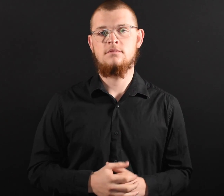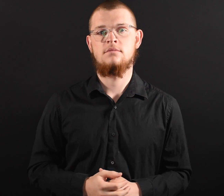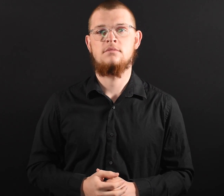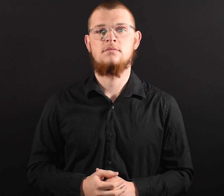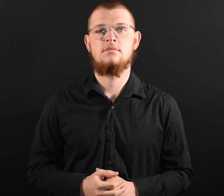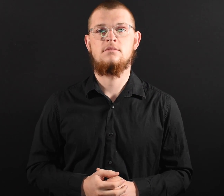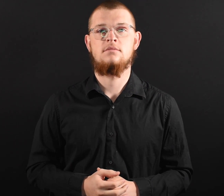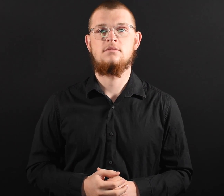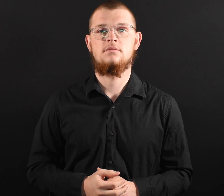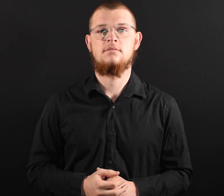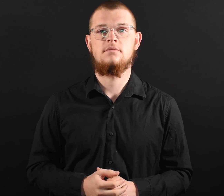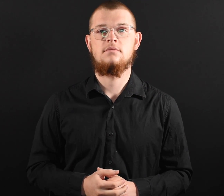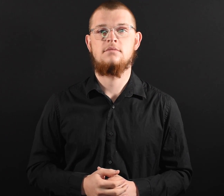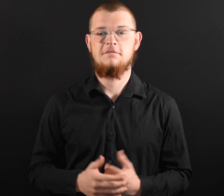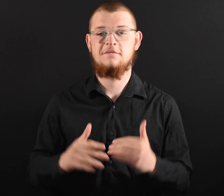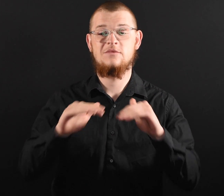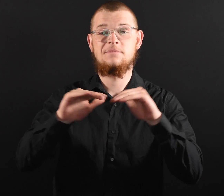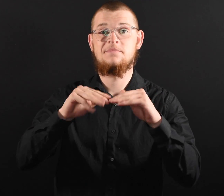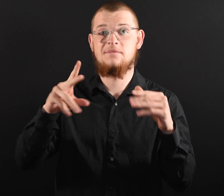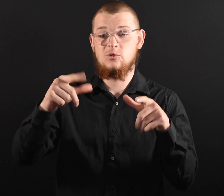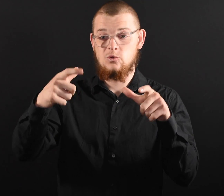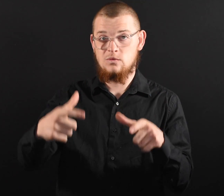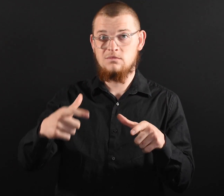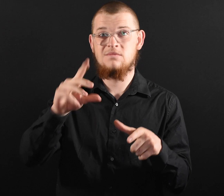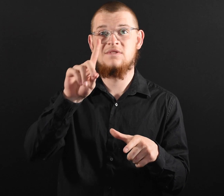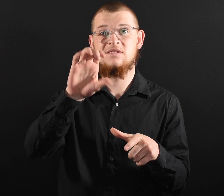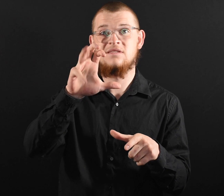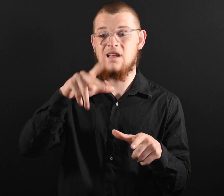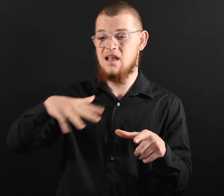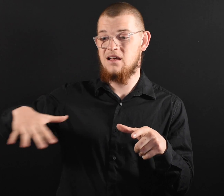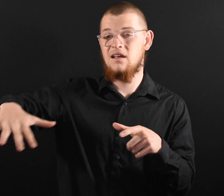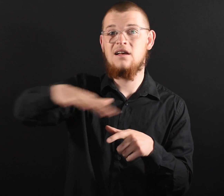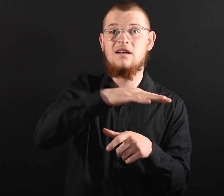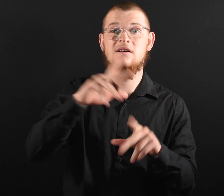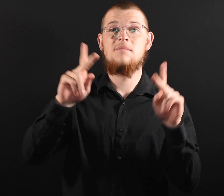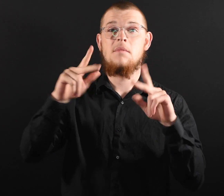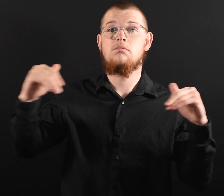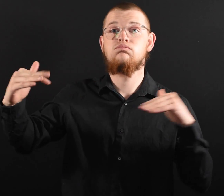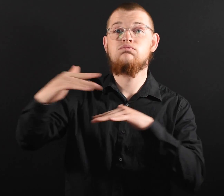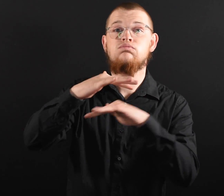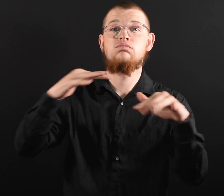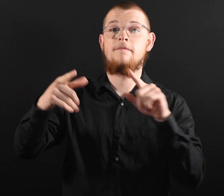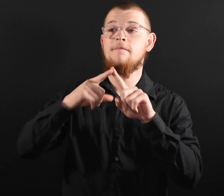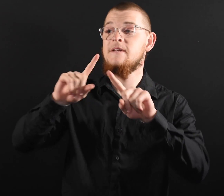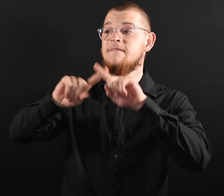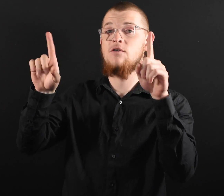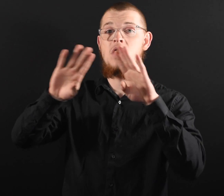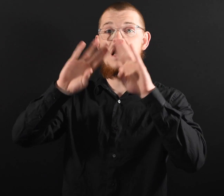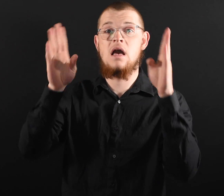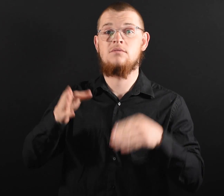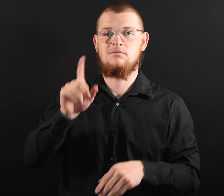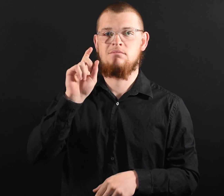and requirements, not to exceed 250 people. Additionally, a minimum of 6 feet of social